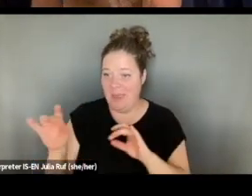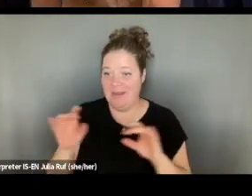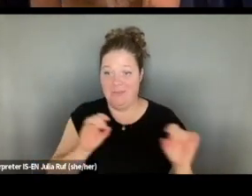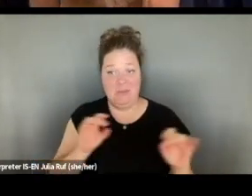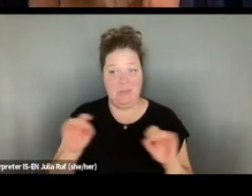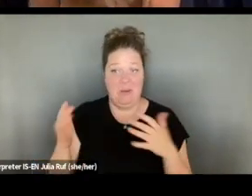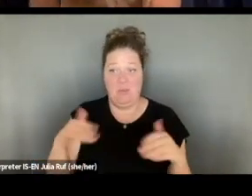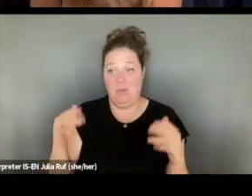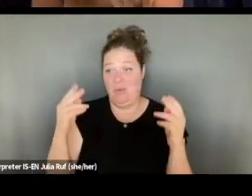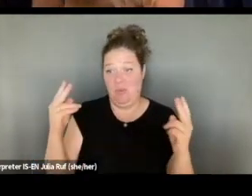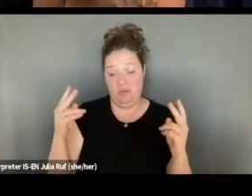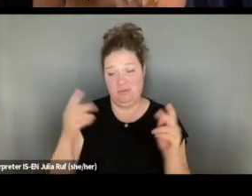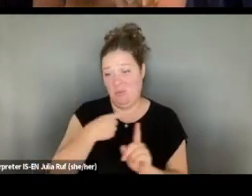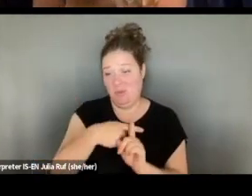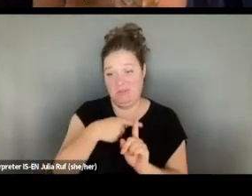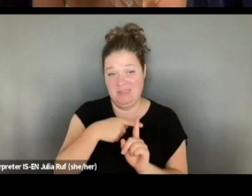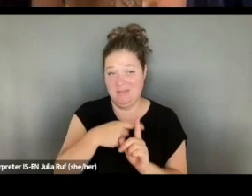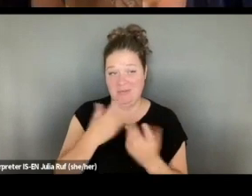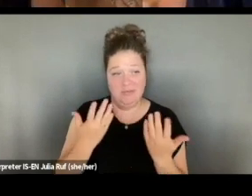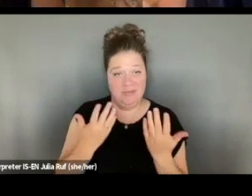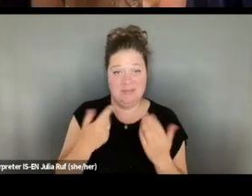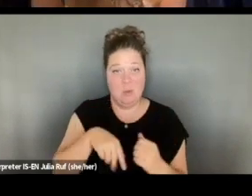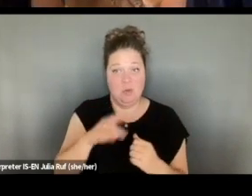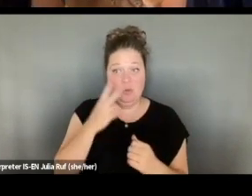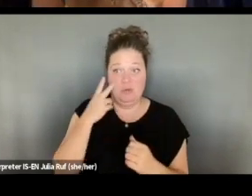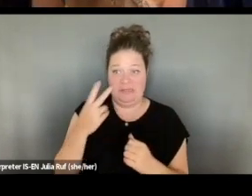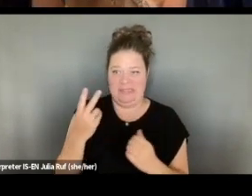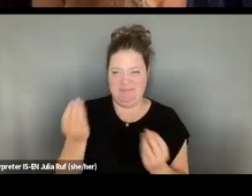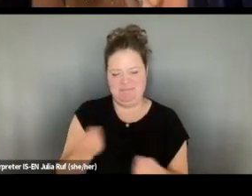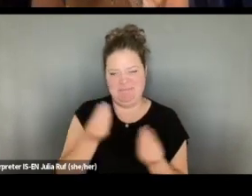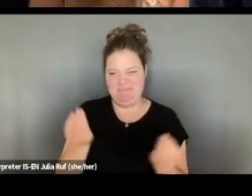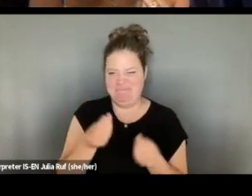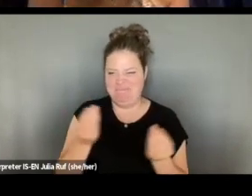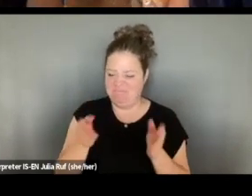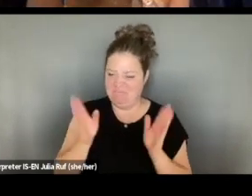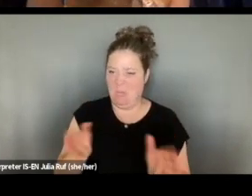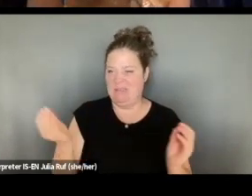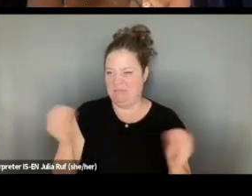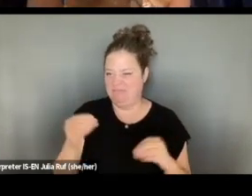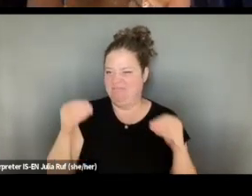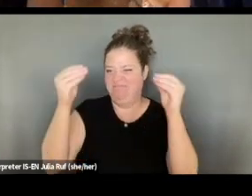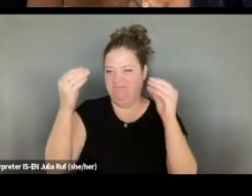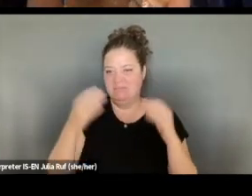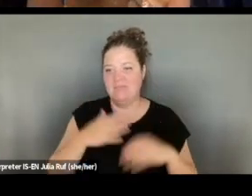because feedback is a gift. So, please, let